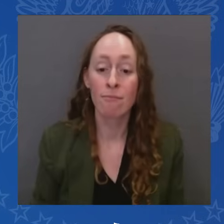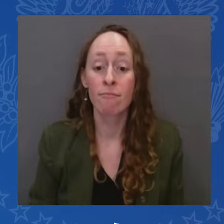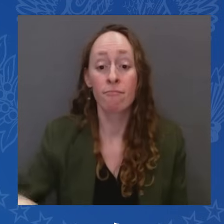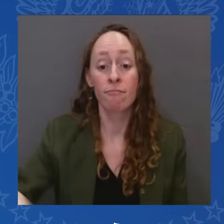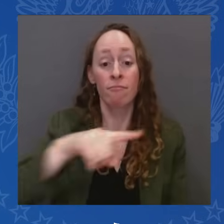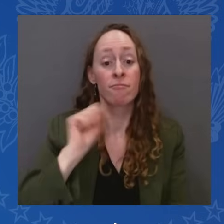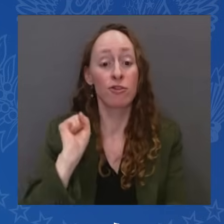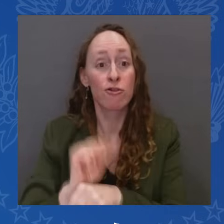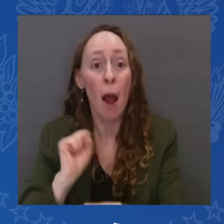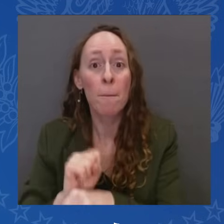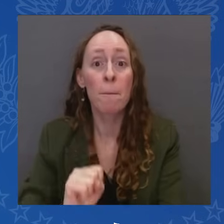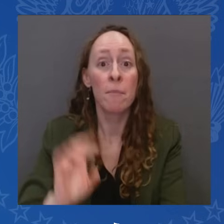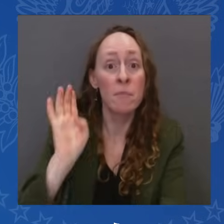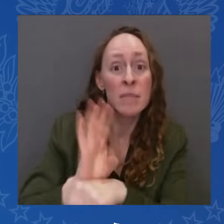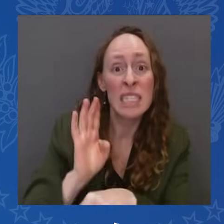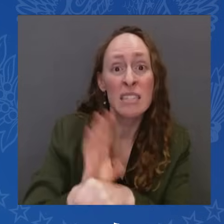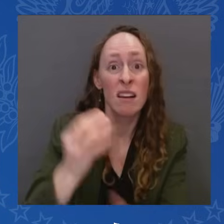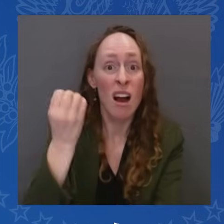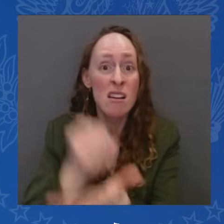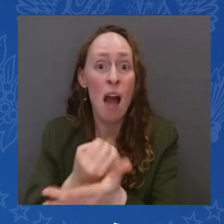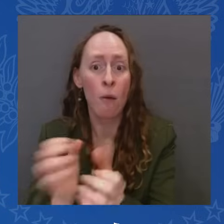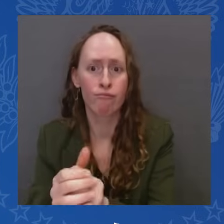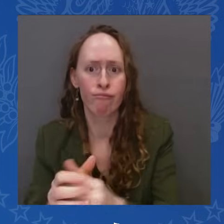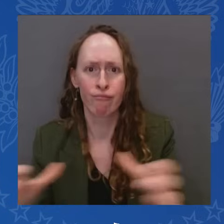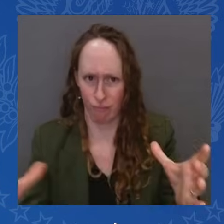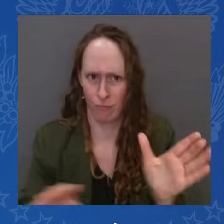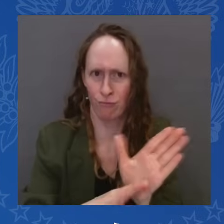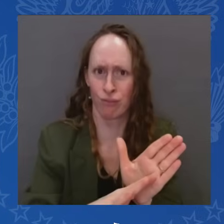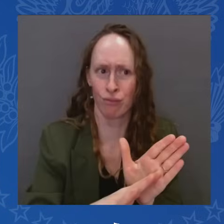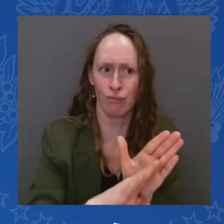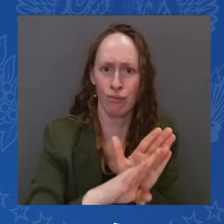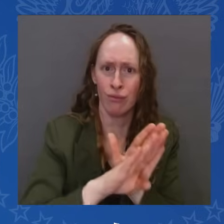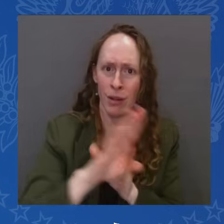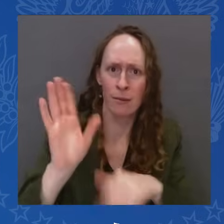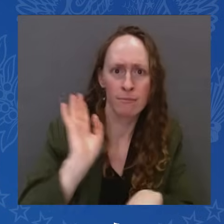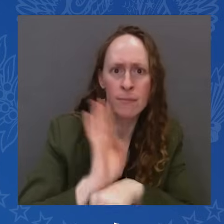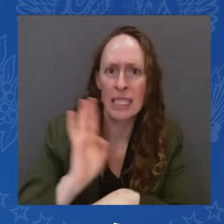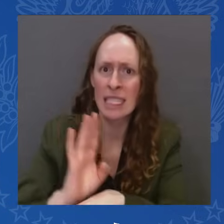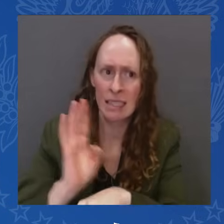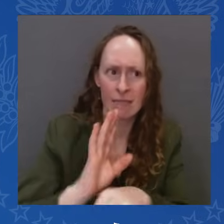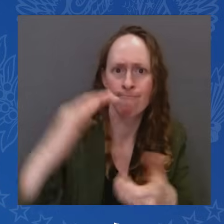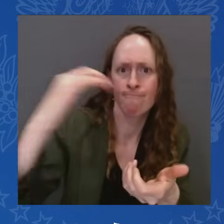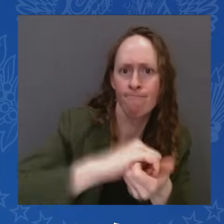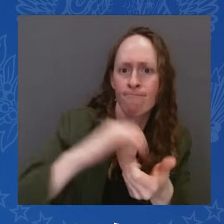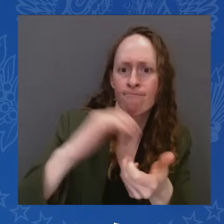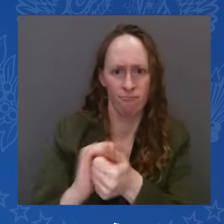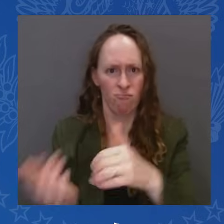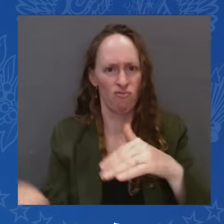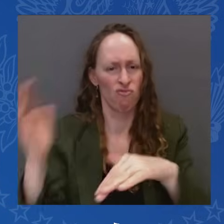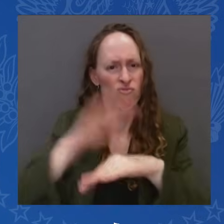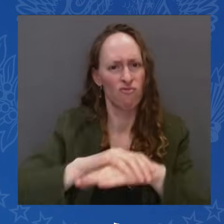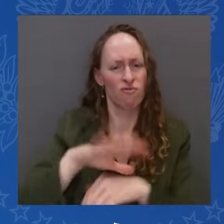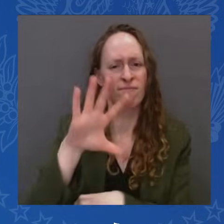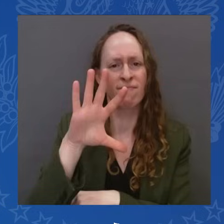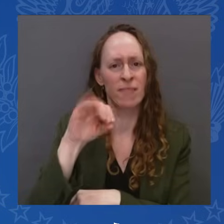And we've shown no -- no Russian missiles can overdo the powerful American Patriot systems.